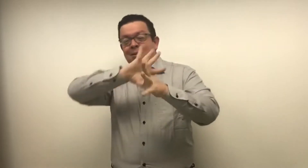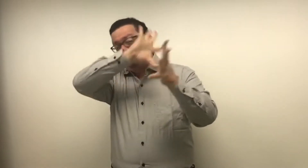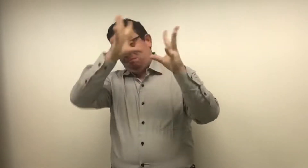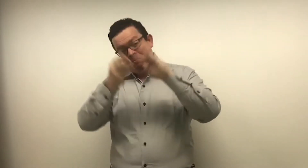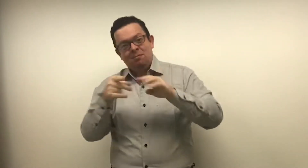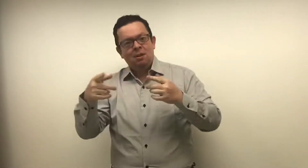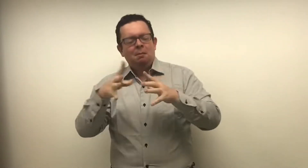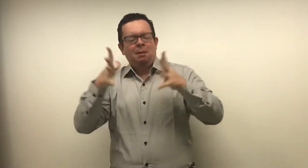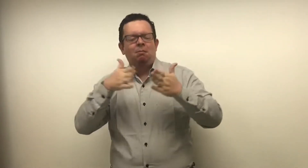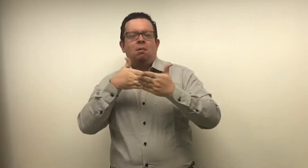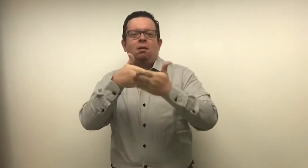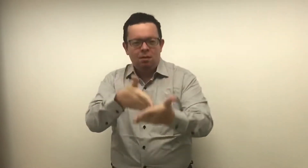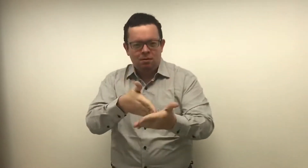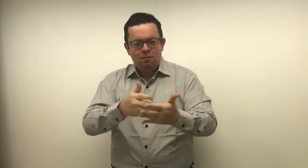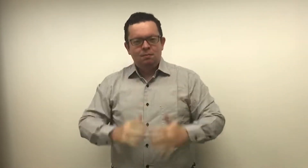These are the biggest obstacles.